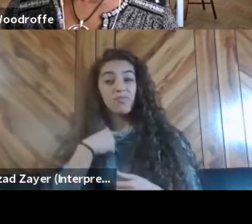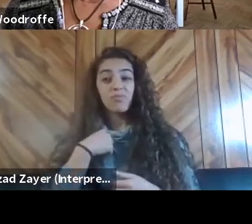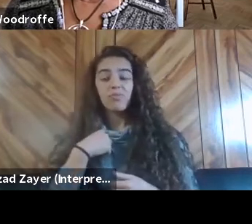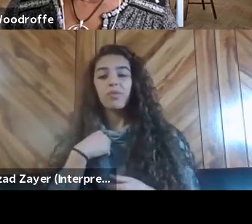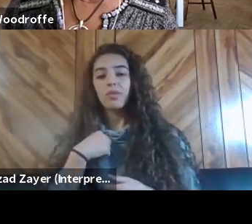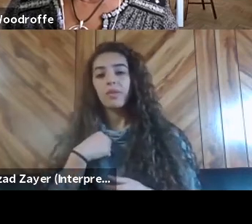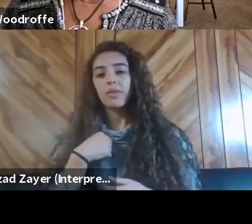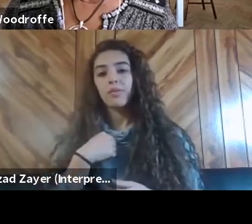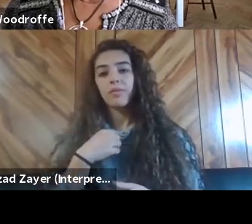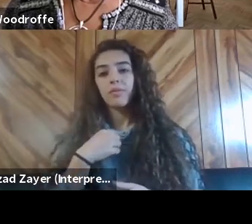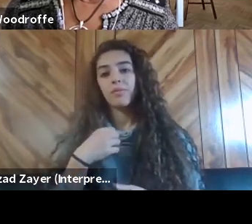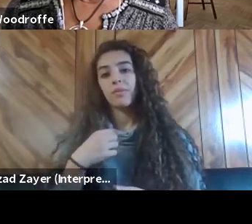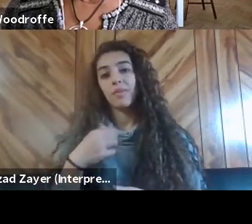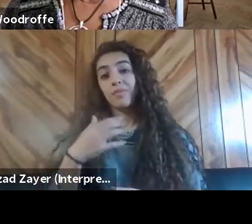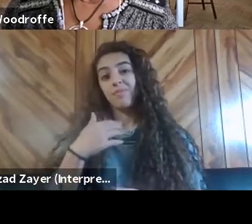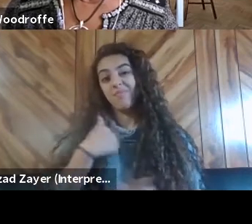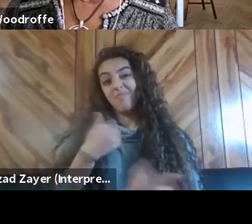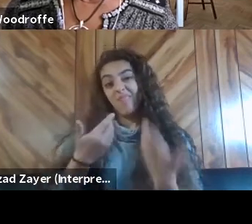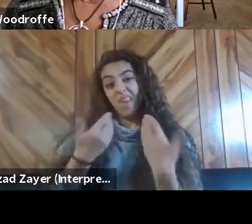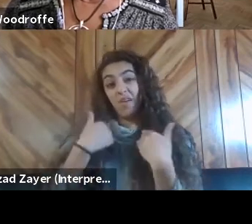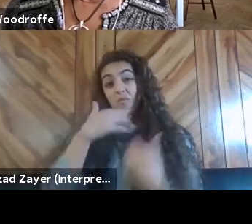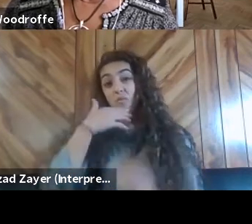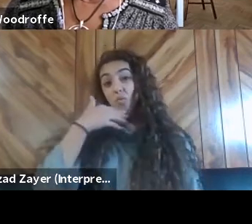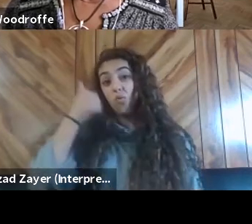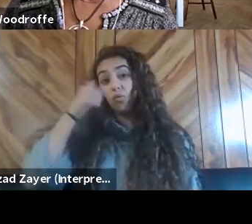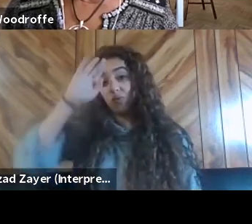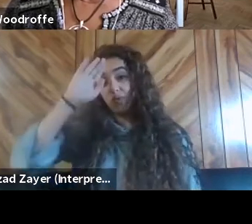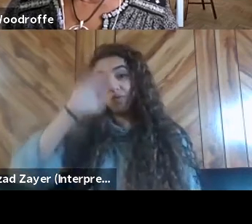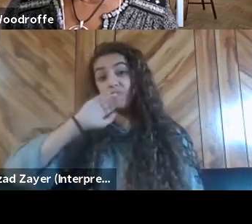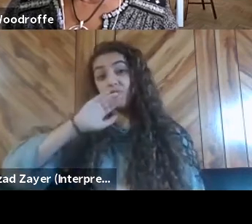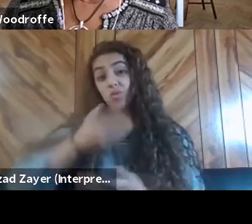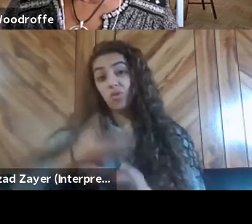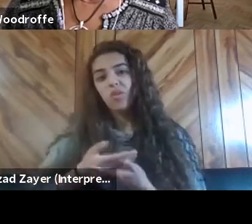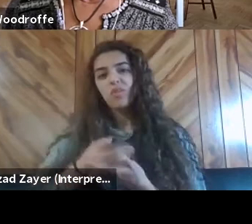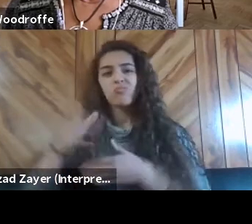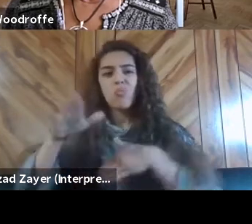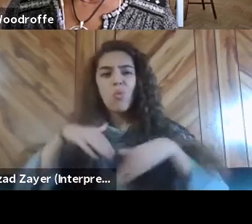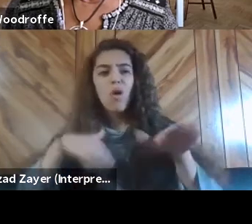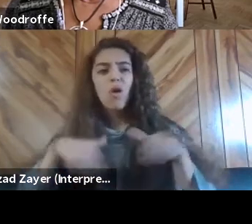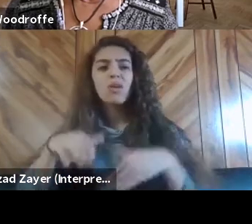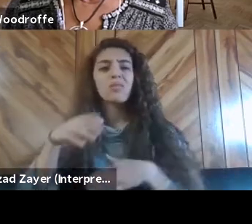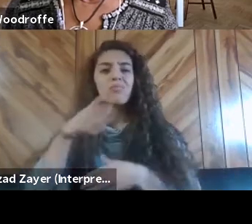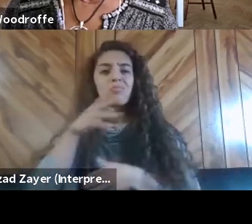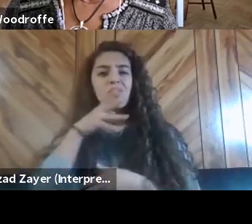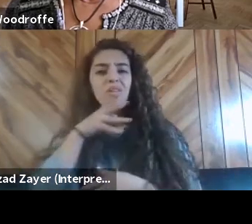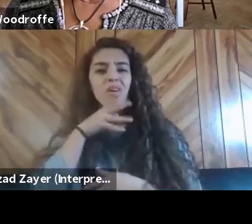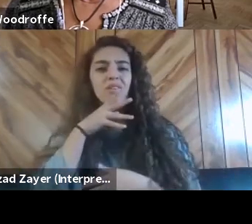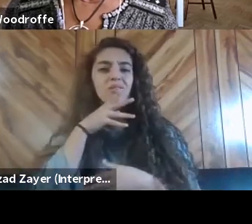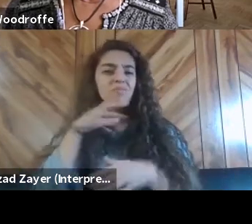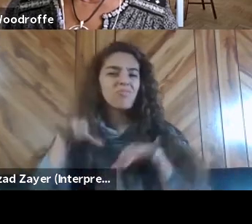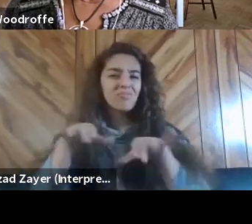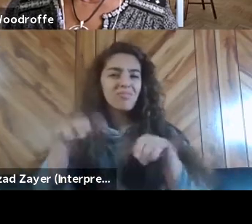daughter, I have an older daughter who you know, walked and talked and did everything, you know, ahead of all the